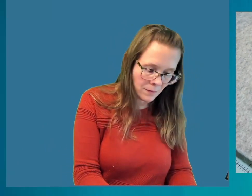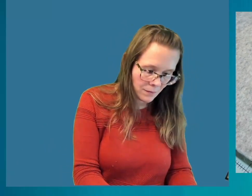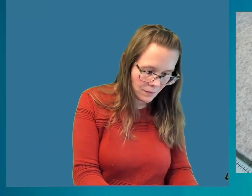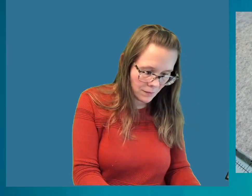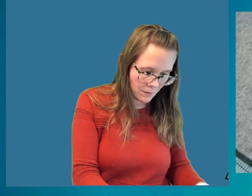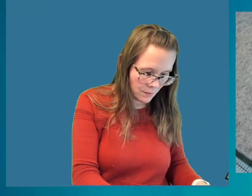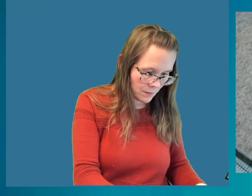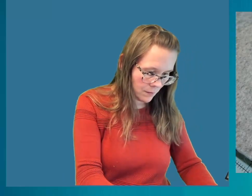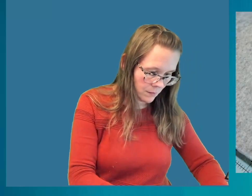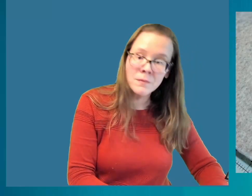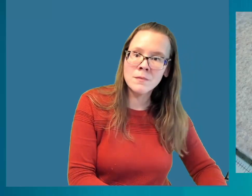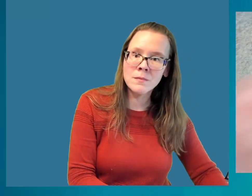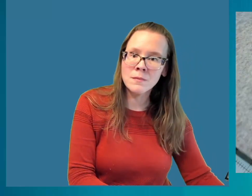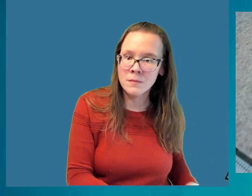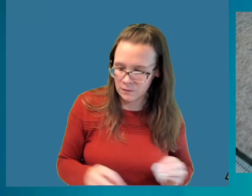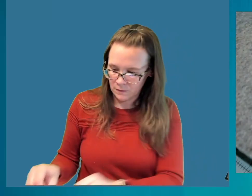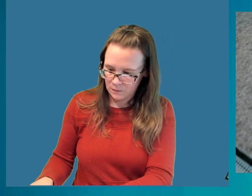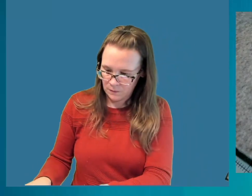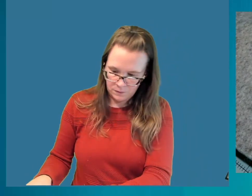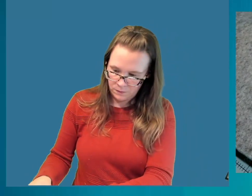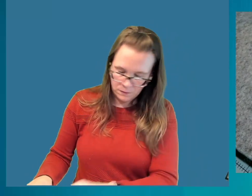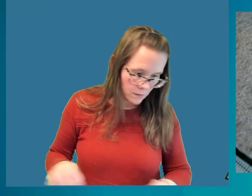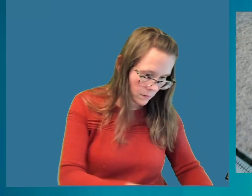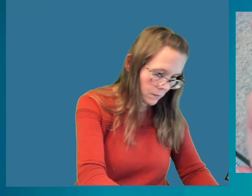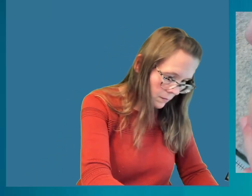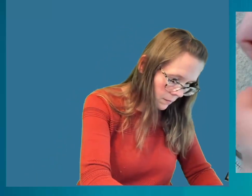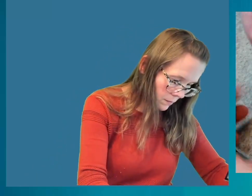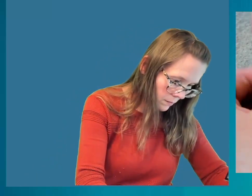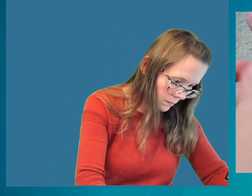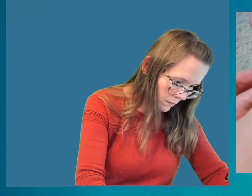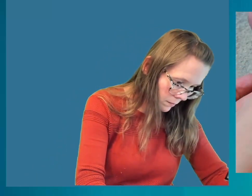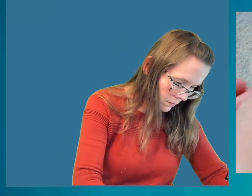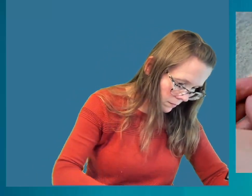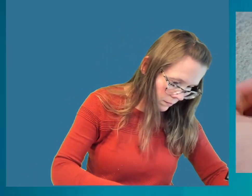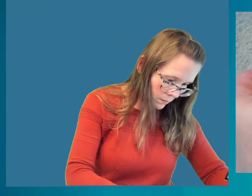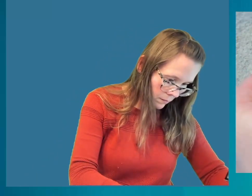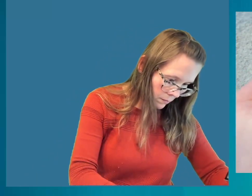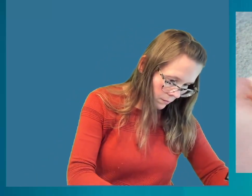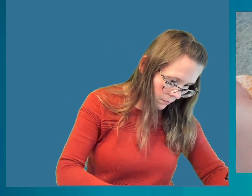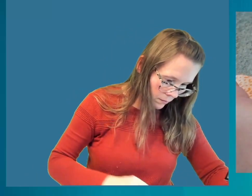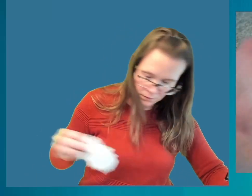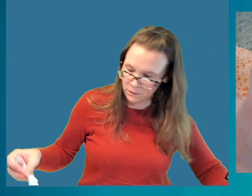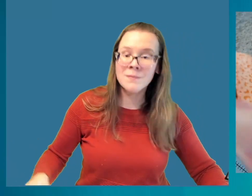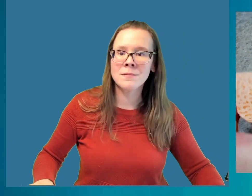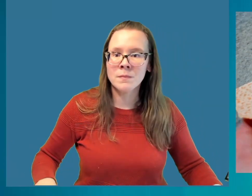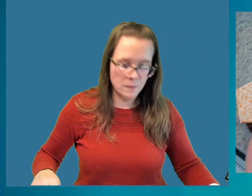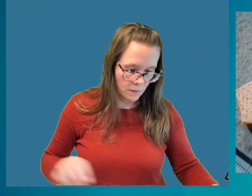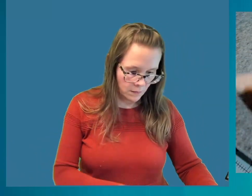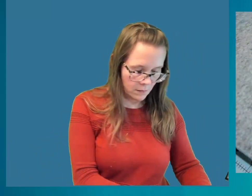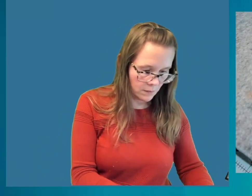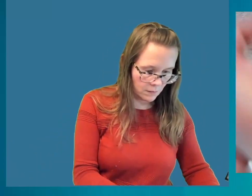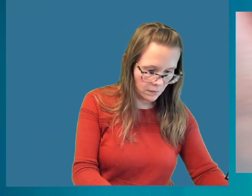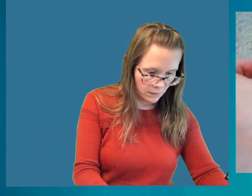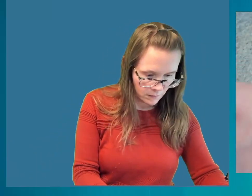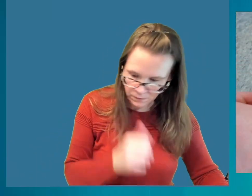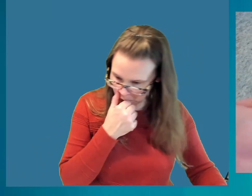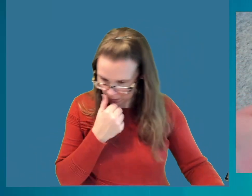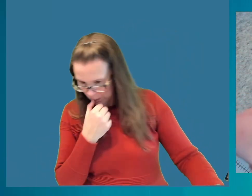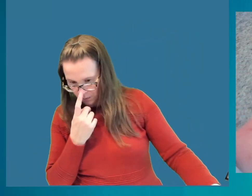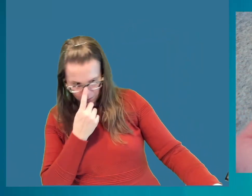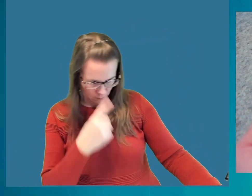use the point of my scissors just to get it started and then it comes off pretty easy,